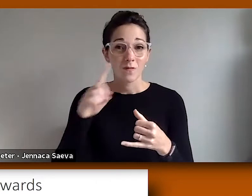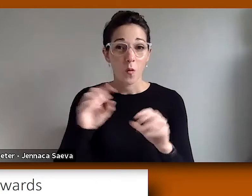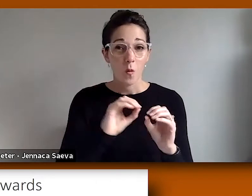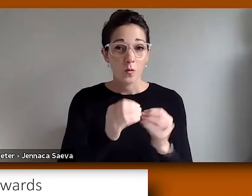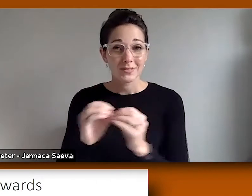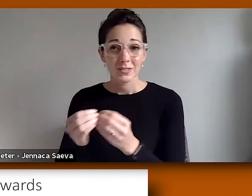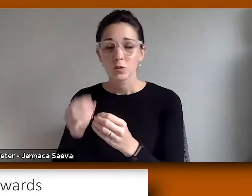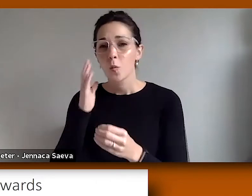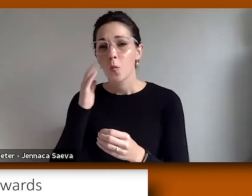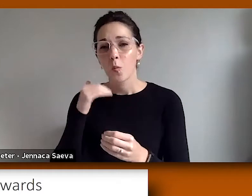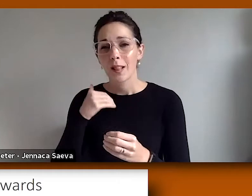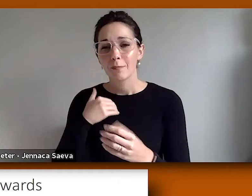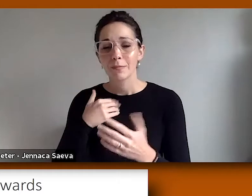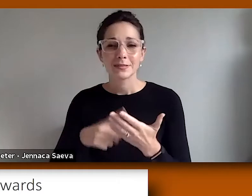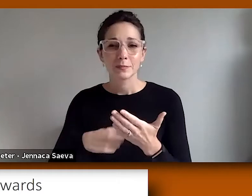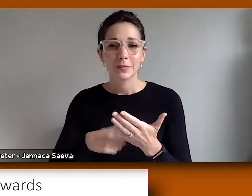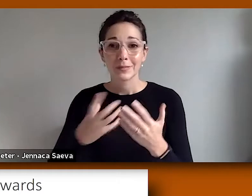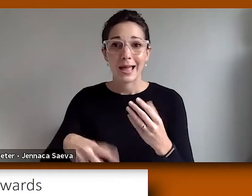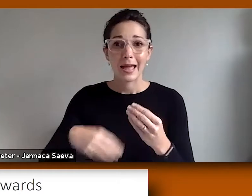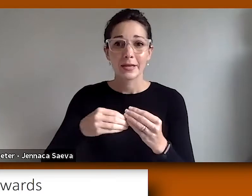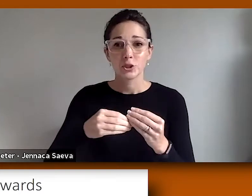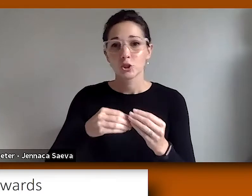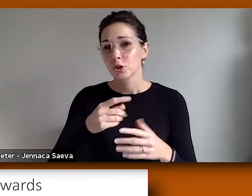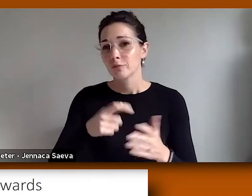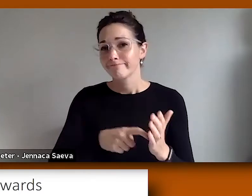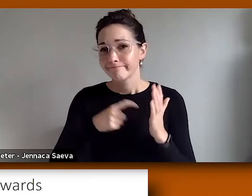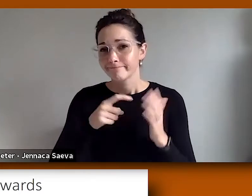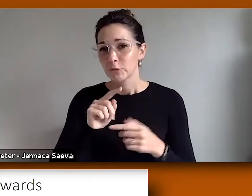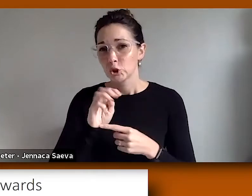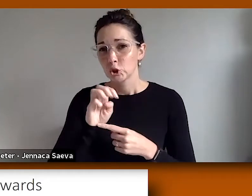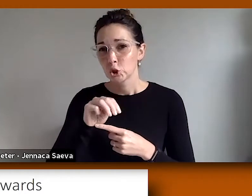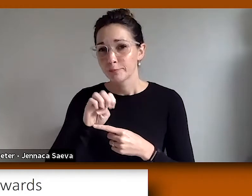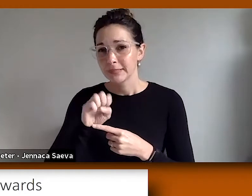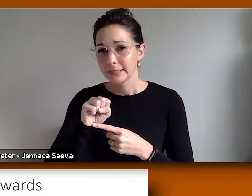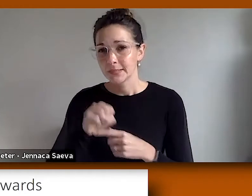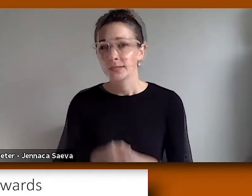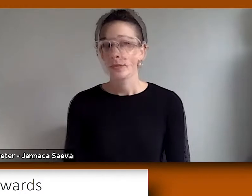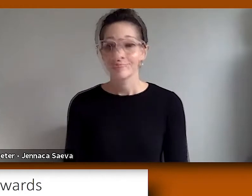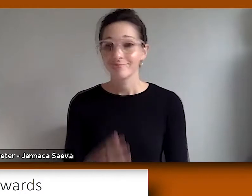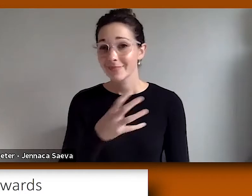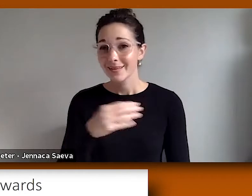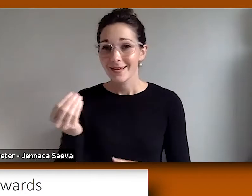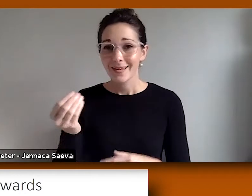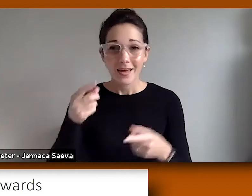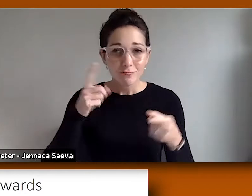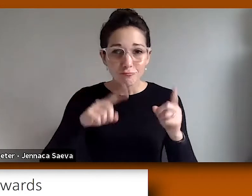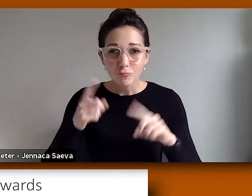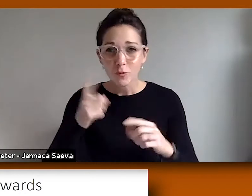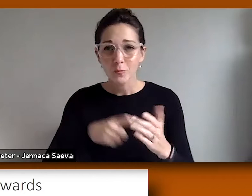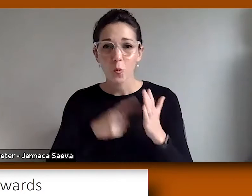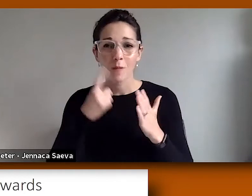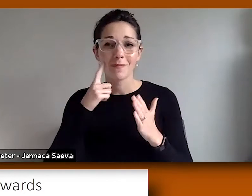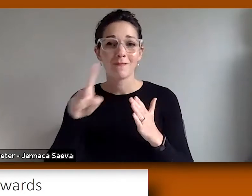may put additional terms and conditions on subaward.